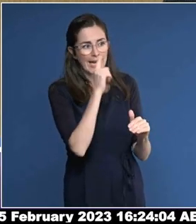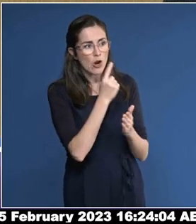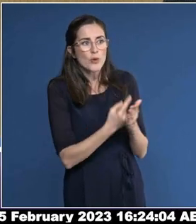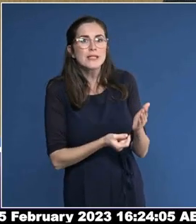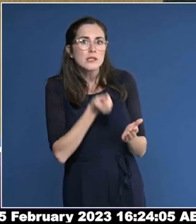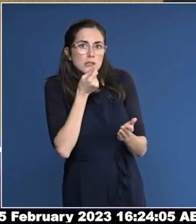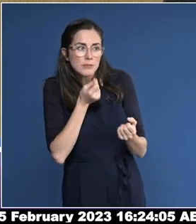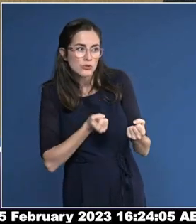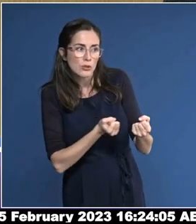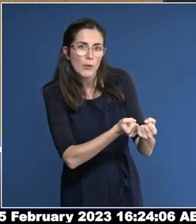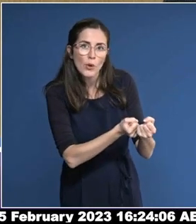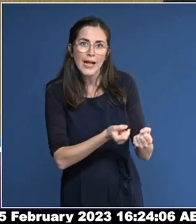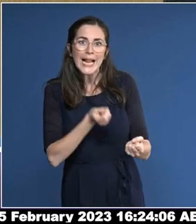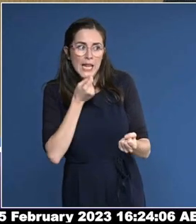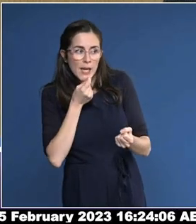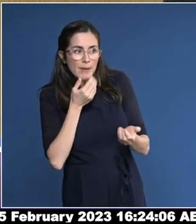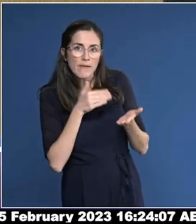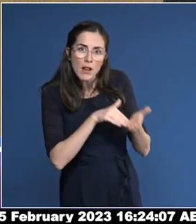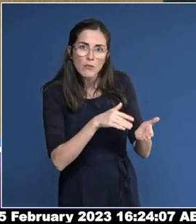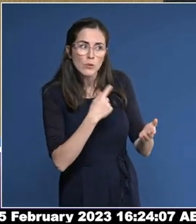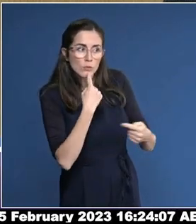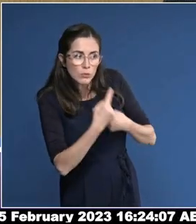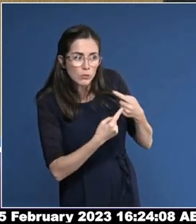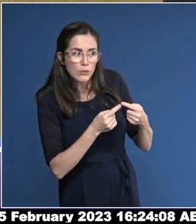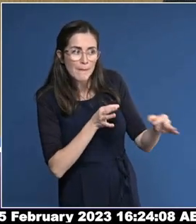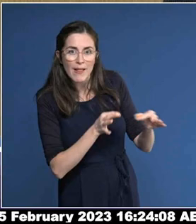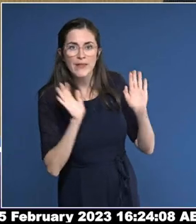and 'little a' advocacy work that they might be able to undertake.